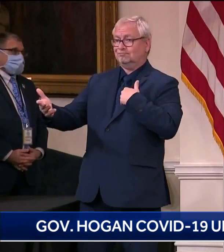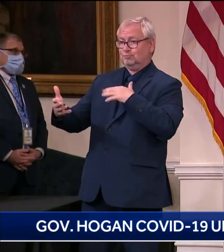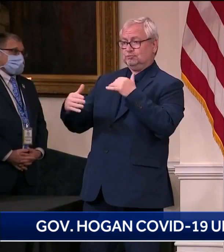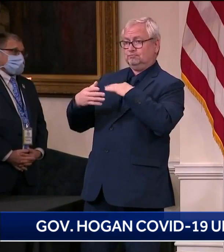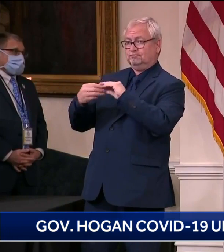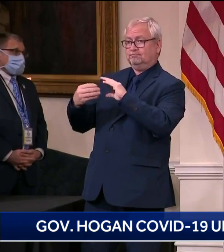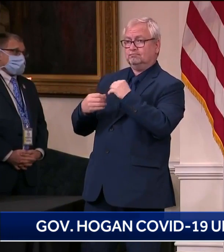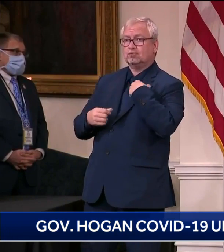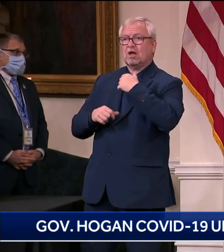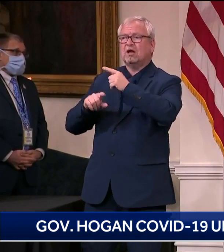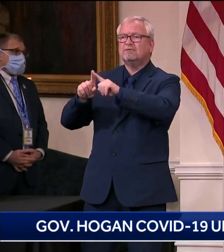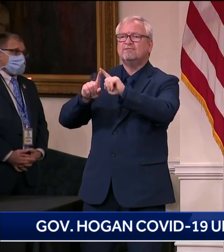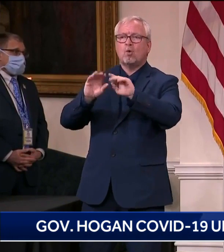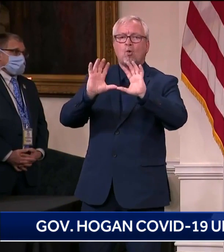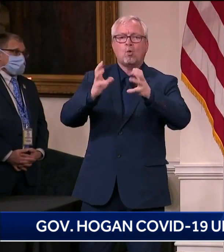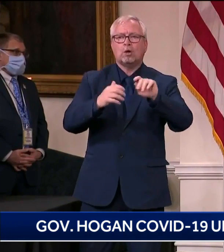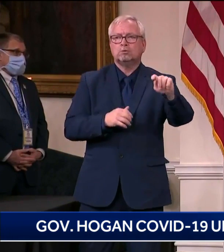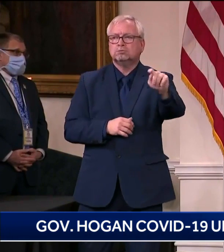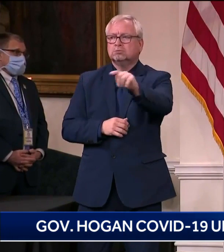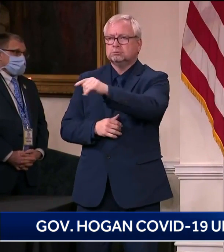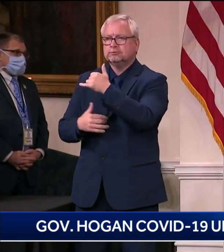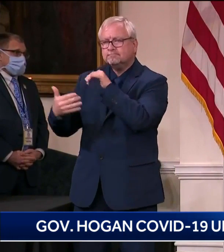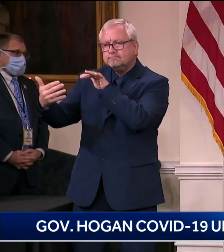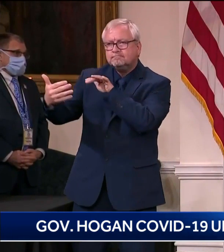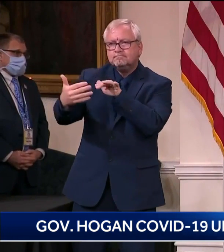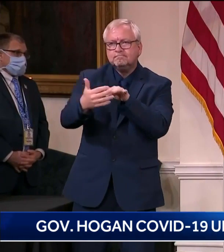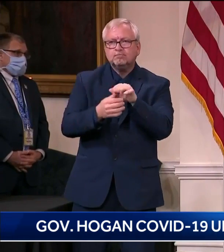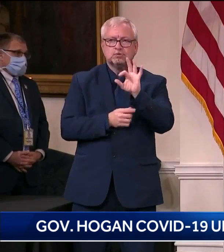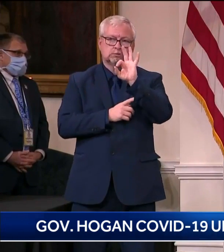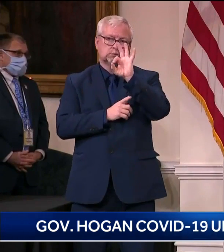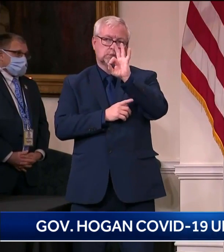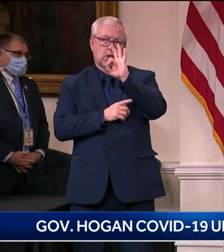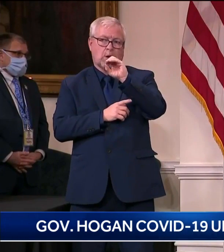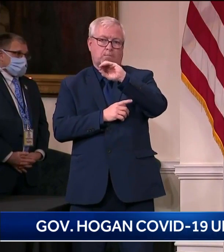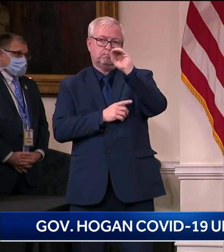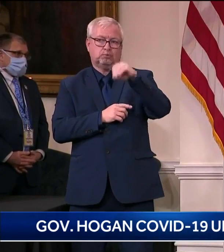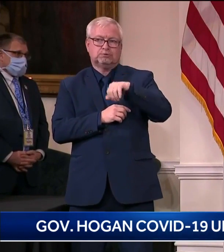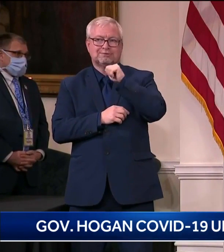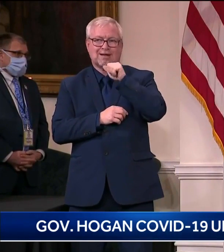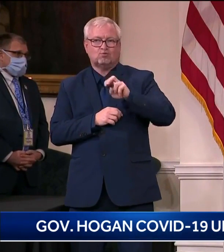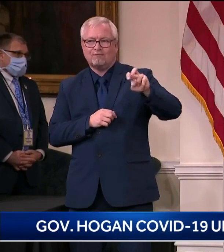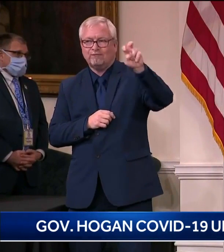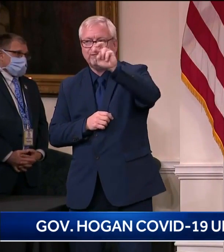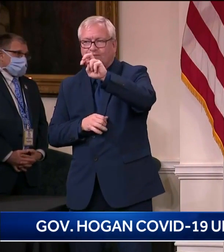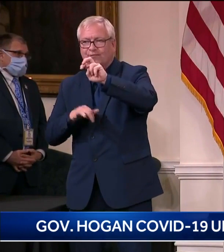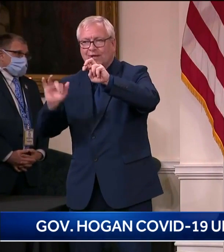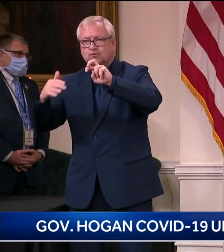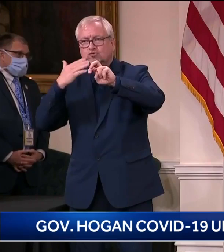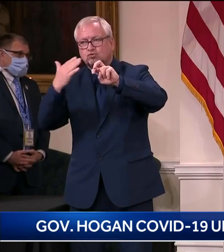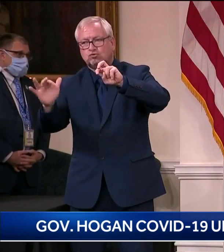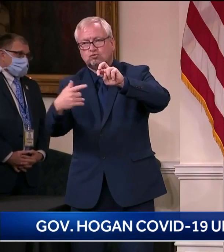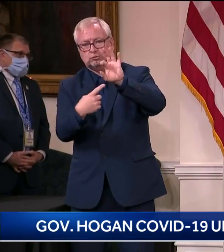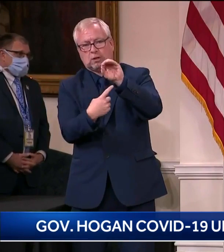I MENTIONED EARLIER A COUPLE DIFFERENT GROUPS HAVE DONE STUDIES ON MARYLAND.